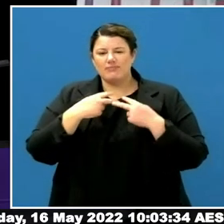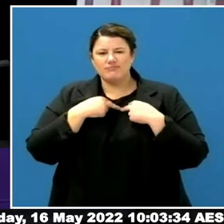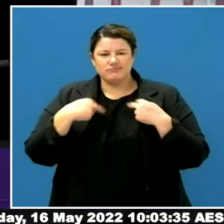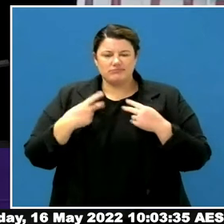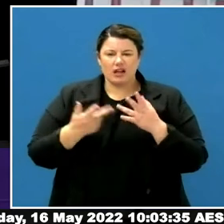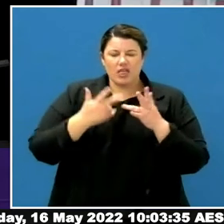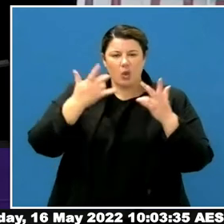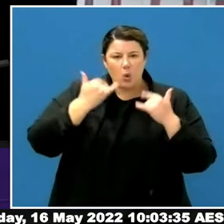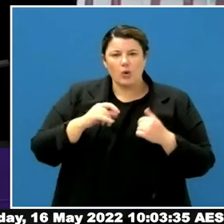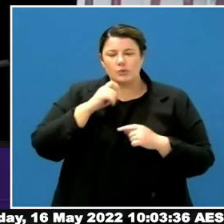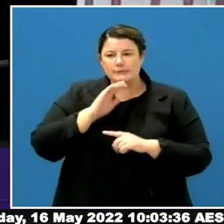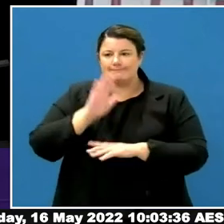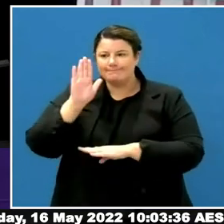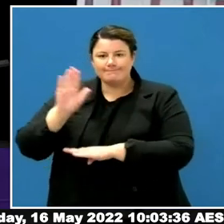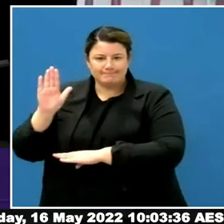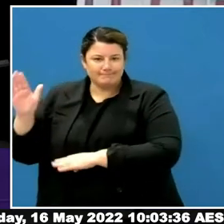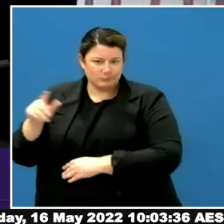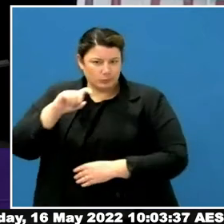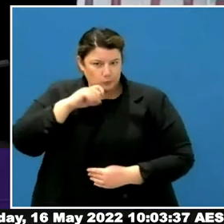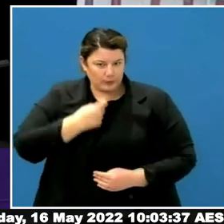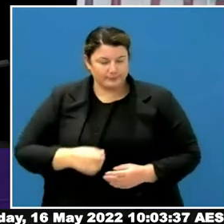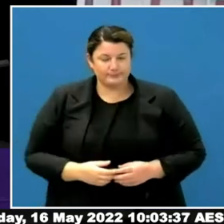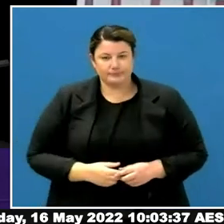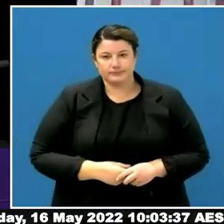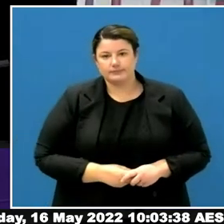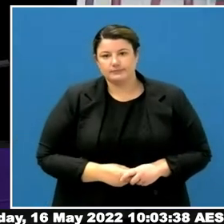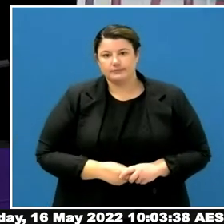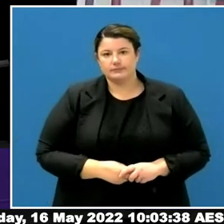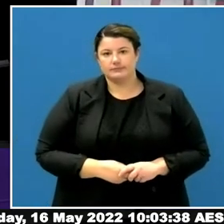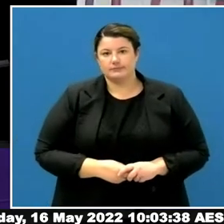As I mentioned, this is the fourth in a series of what we describe as forensic